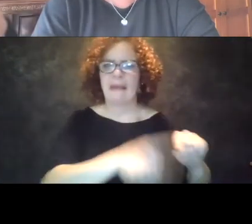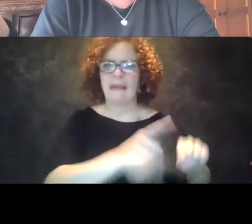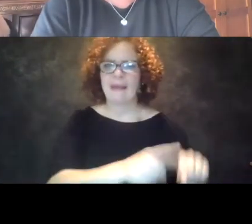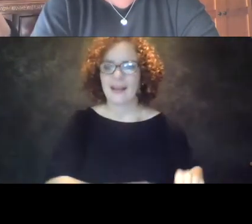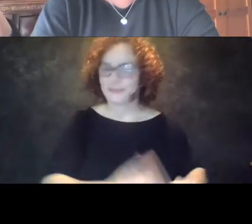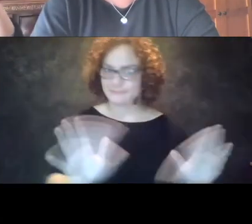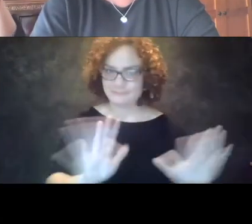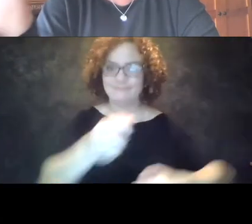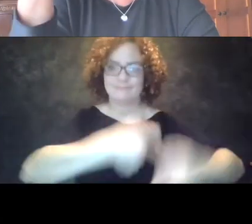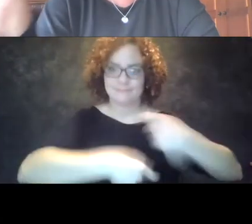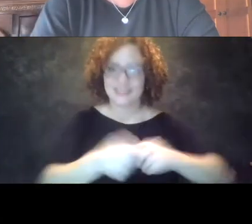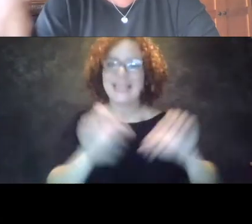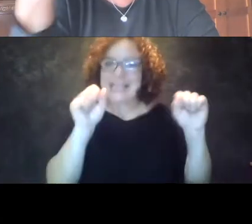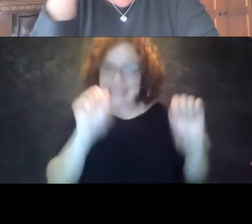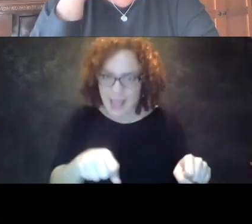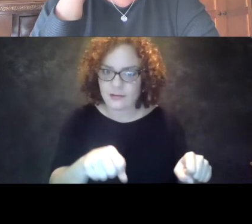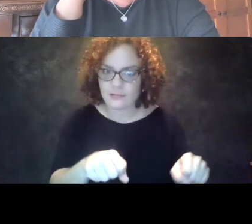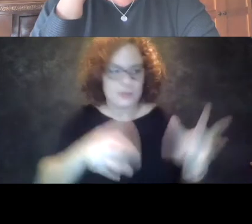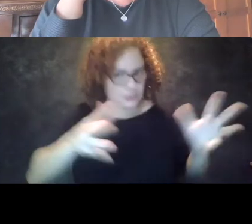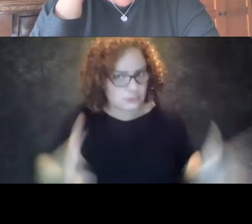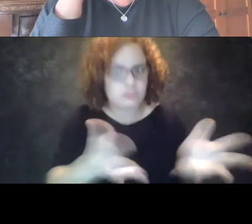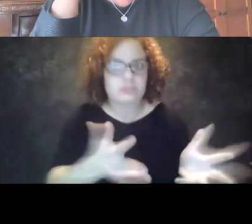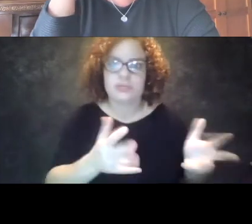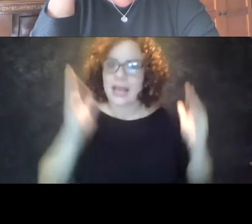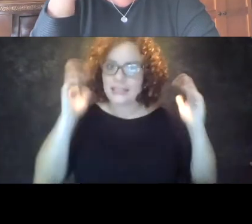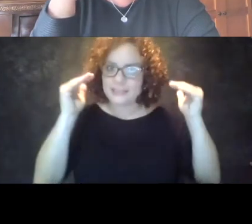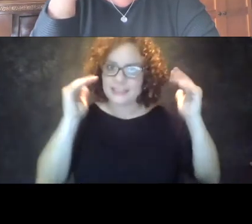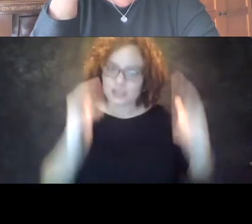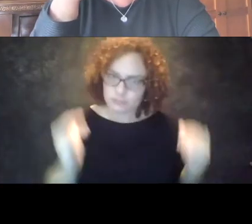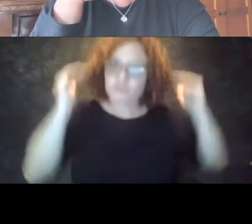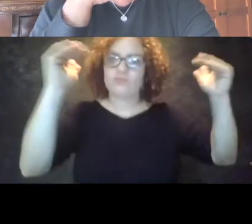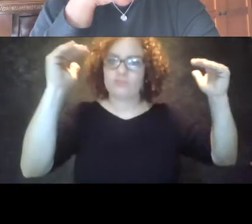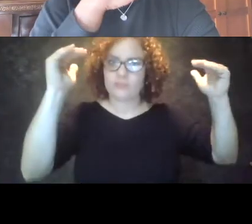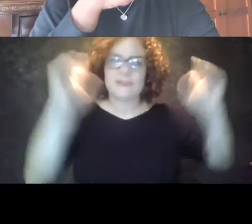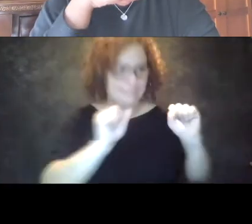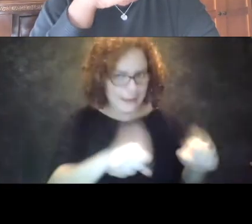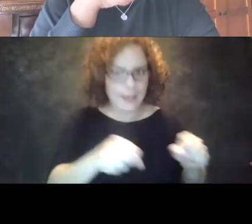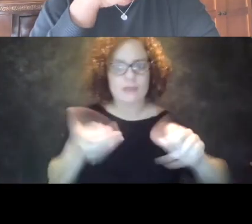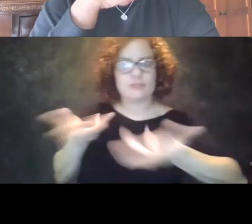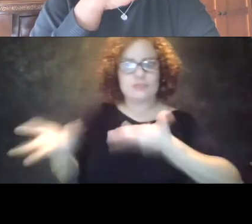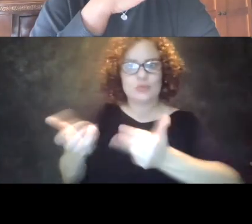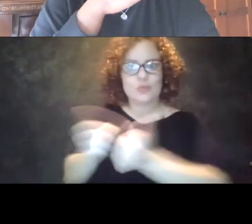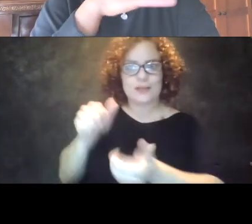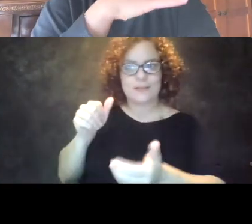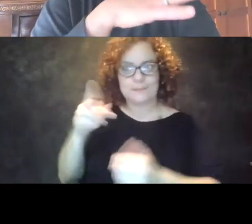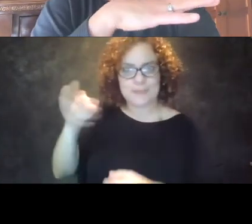friends and can connect with their peers. And it may be if you feel like you have staff